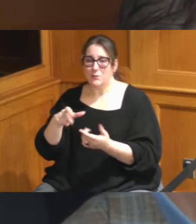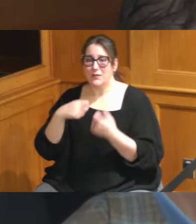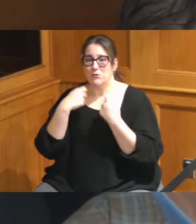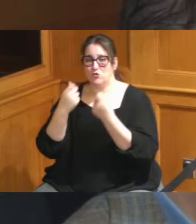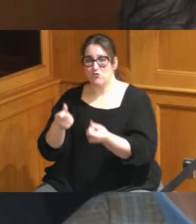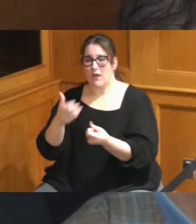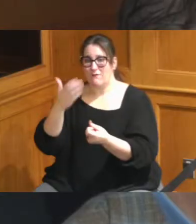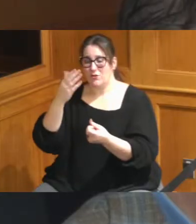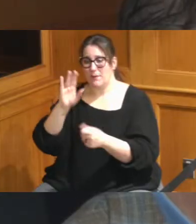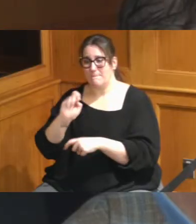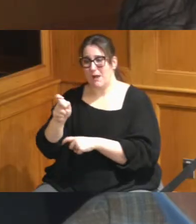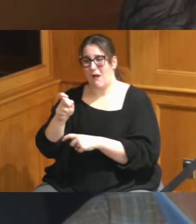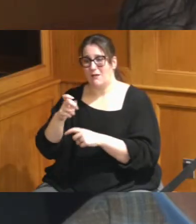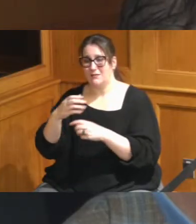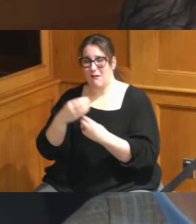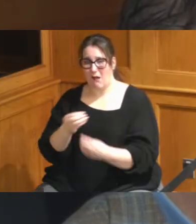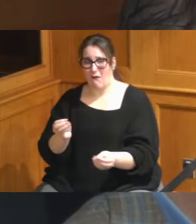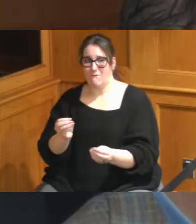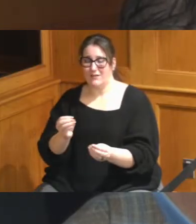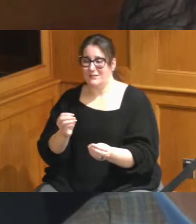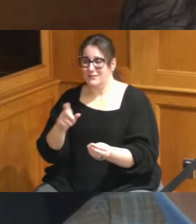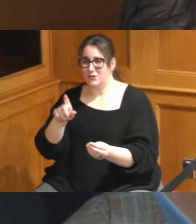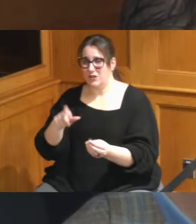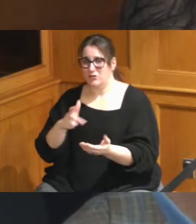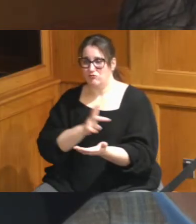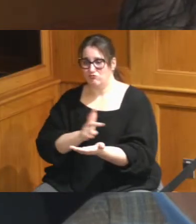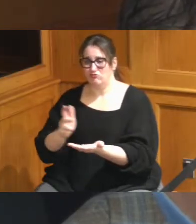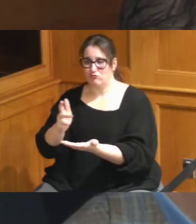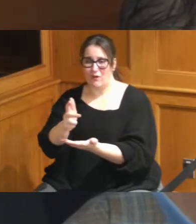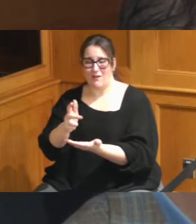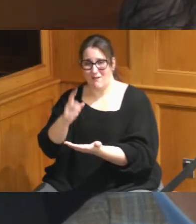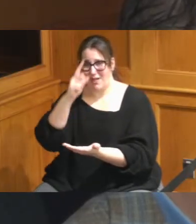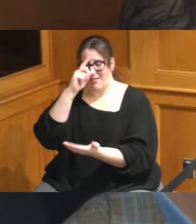and I think that's a good thing to have the drive up to their box office. I don't think that little